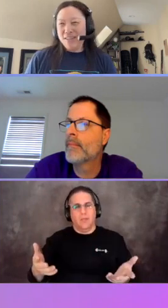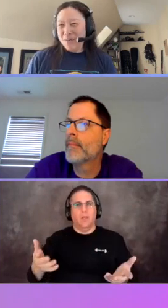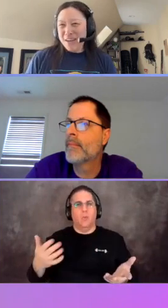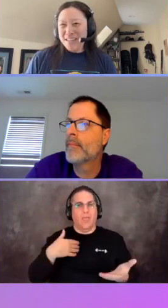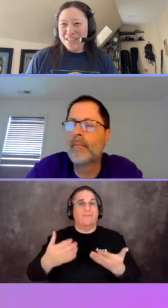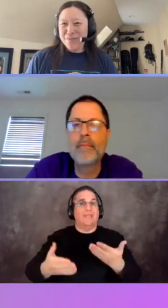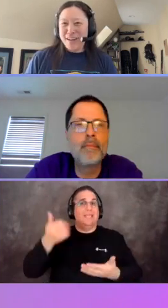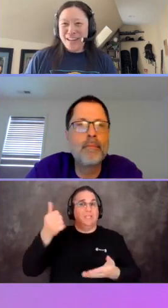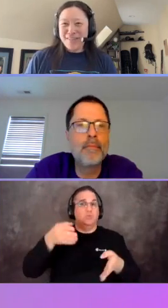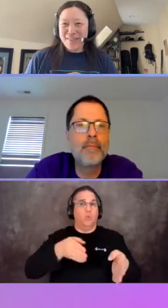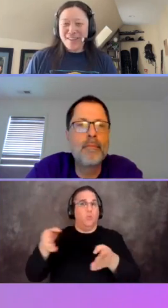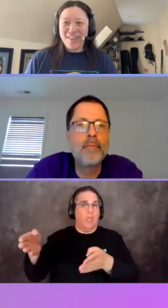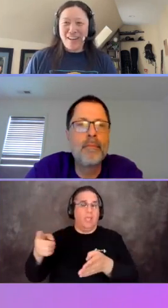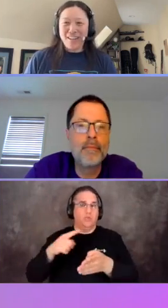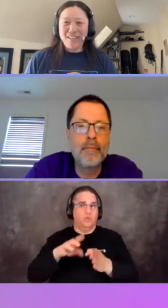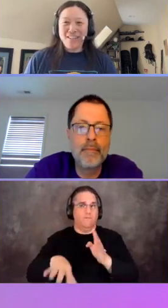accomplish -- if you're